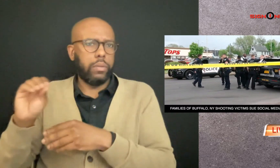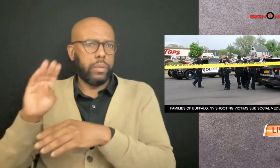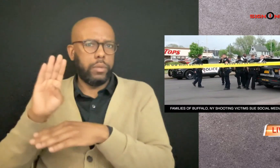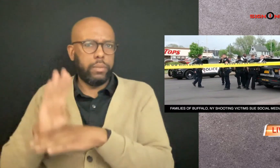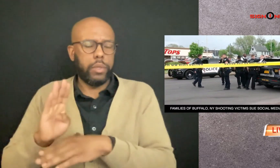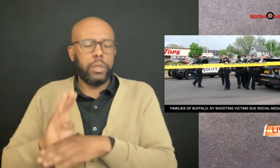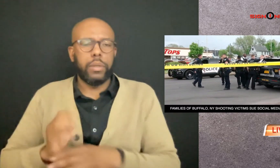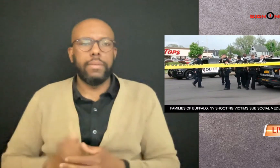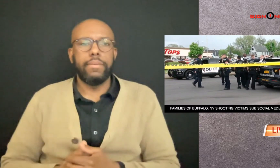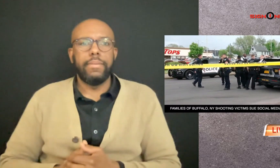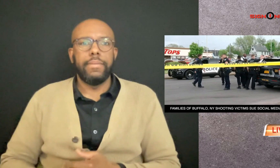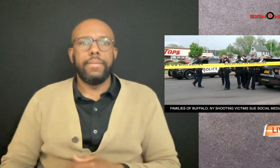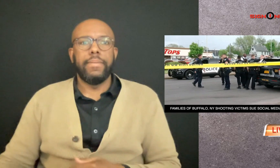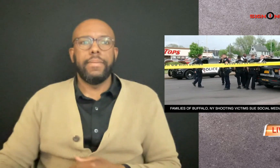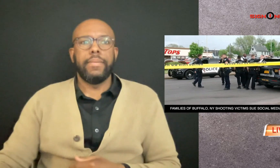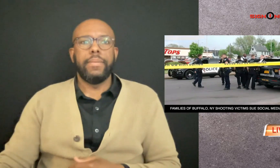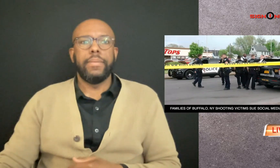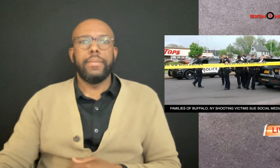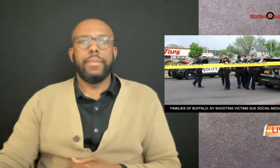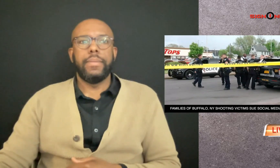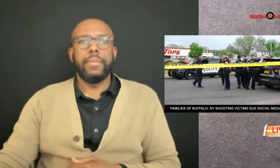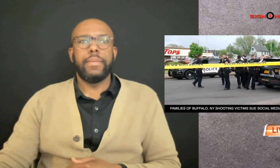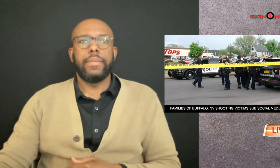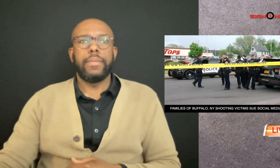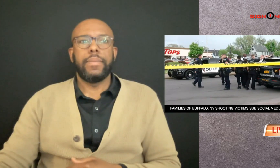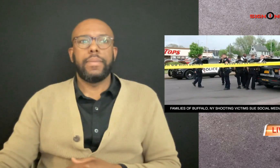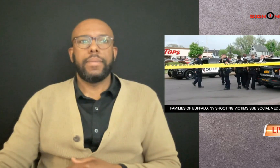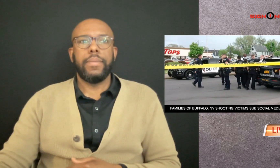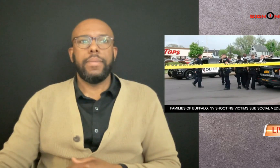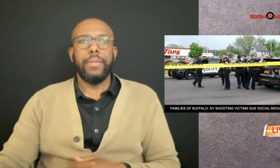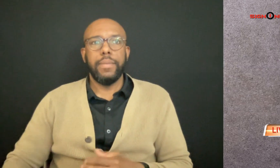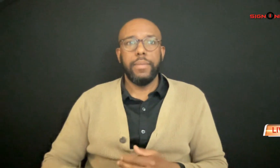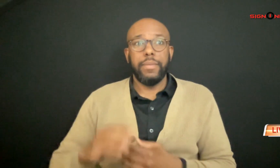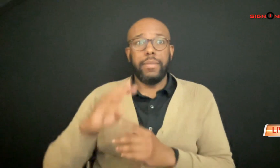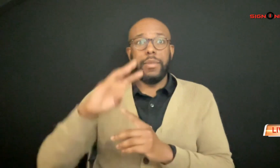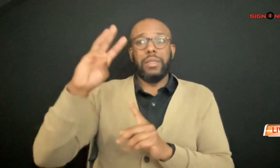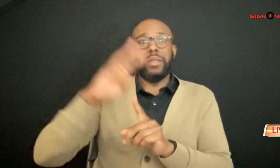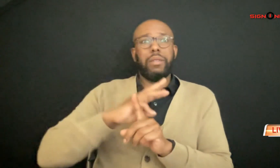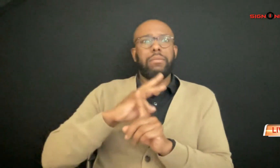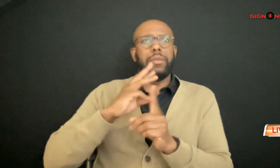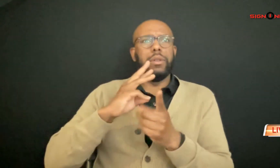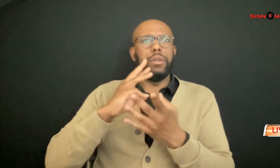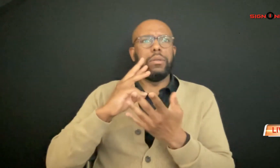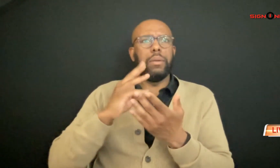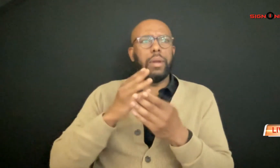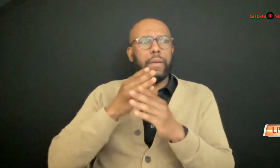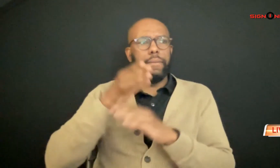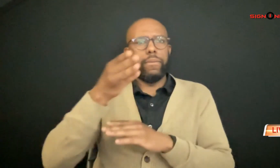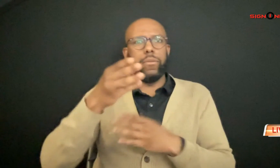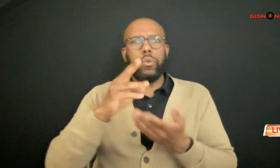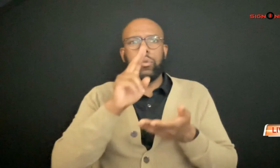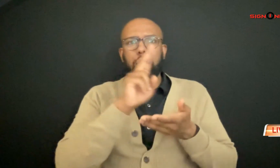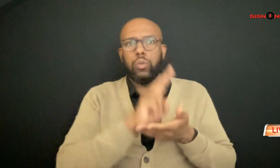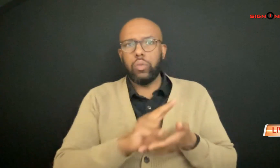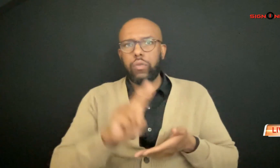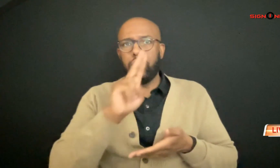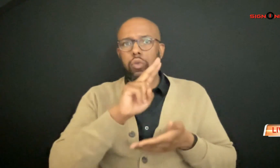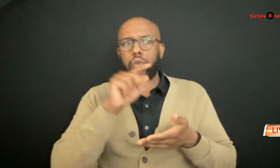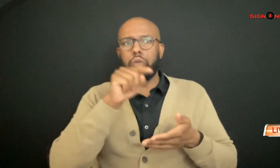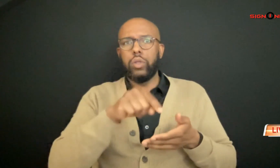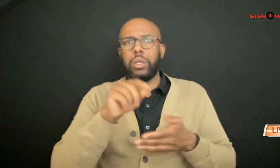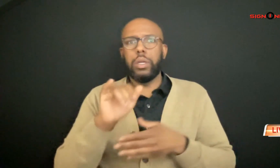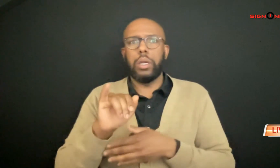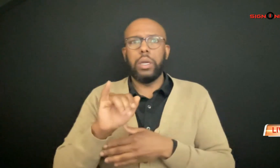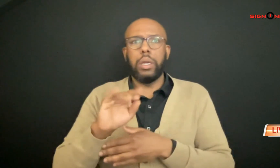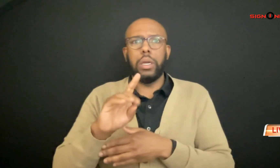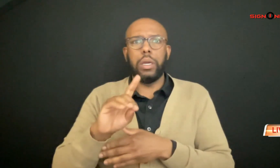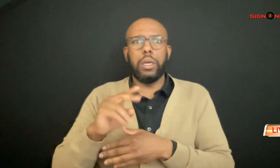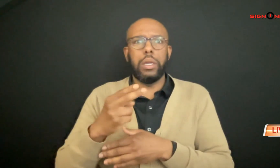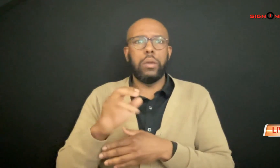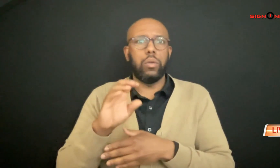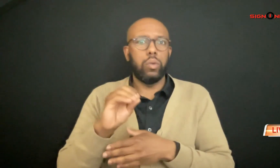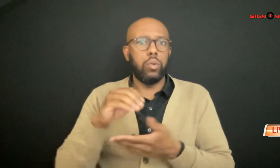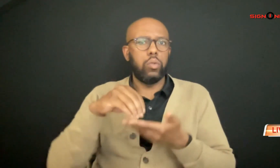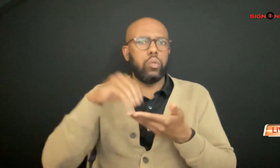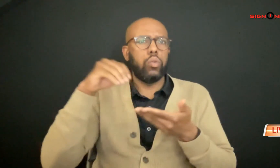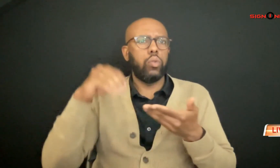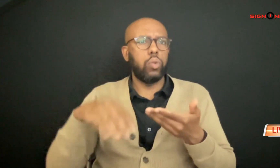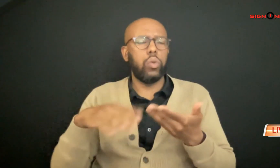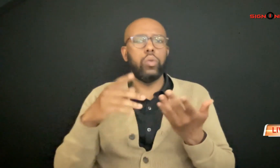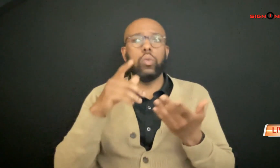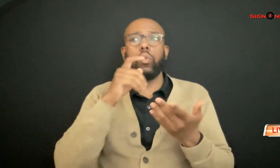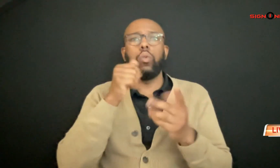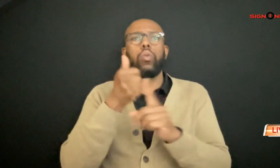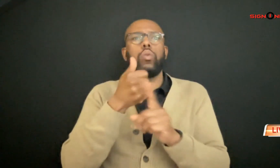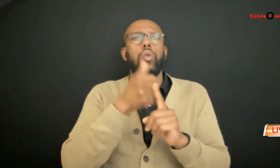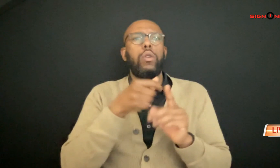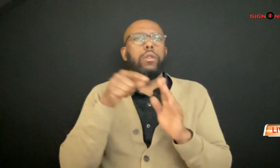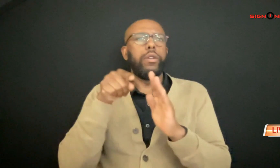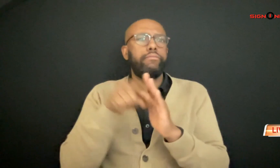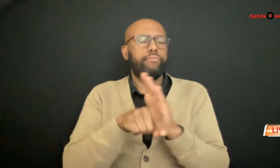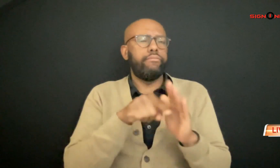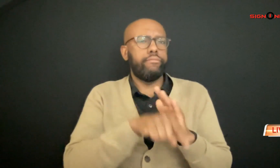other defendants six months after four University of Idaho